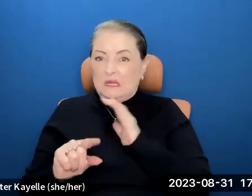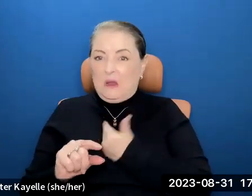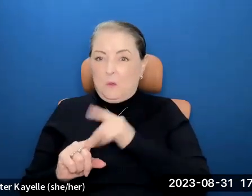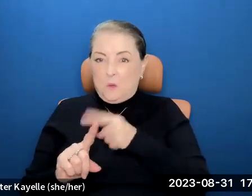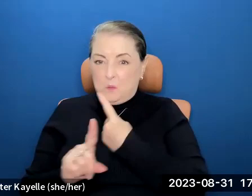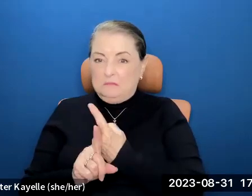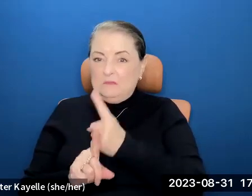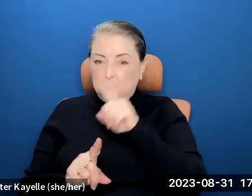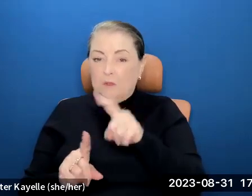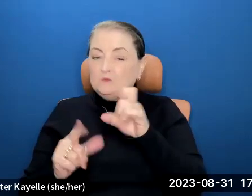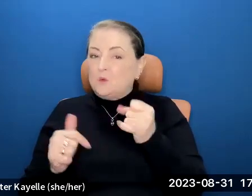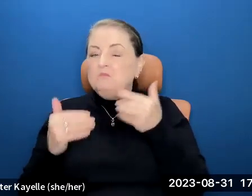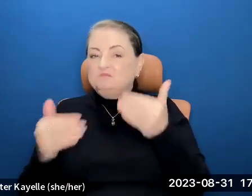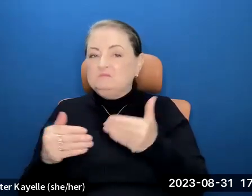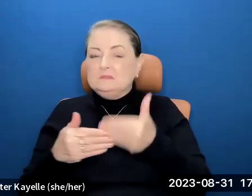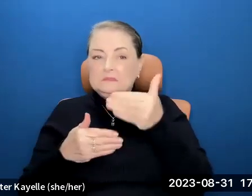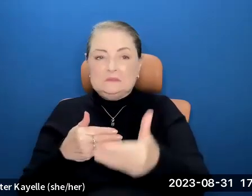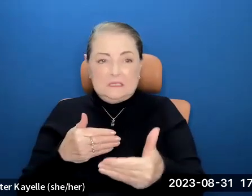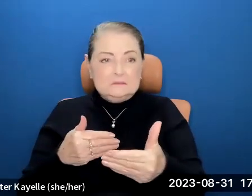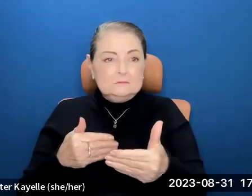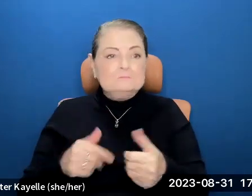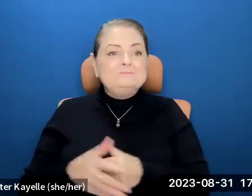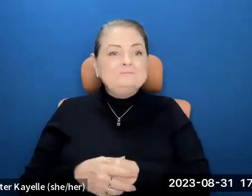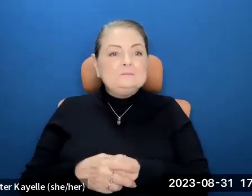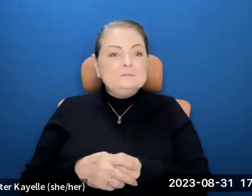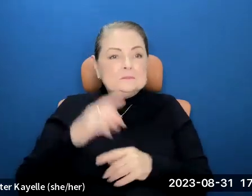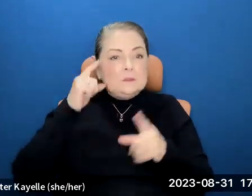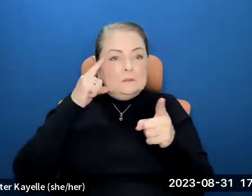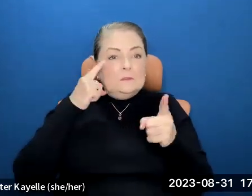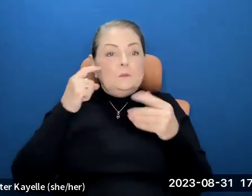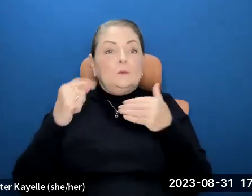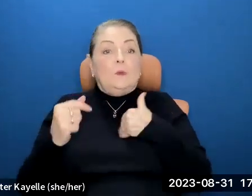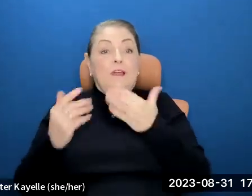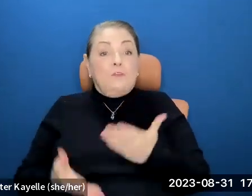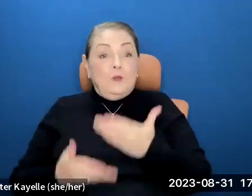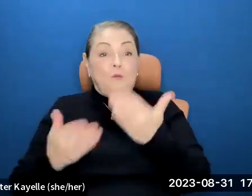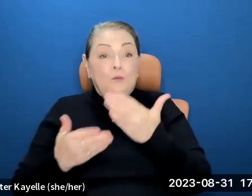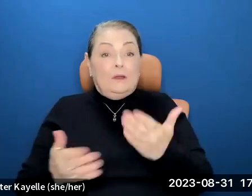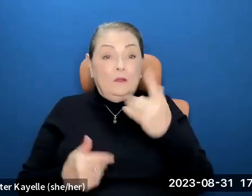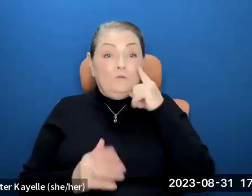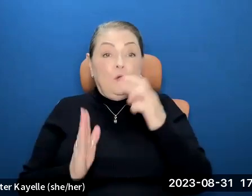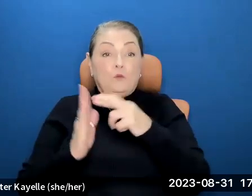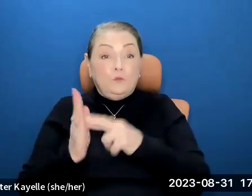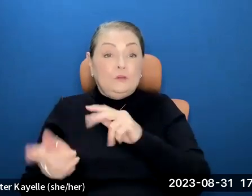um I'll go ahead and move us on here we have recommendations for rule changes for substance use